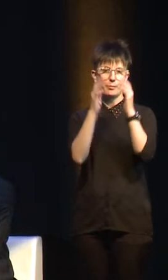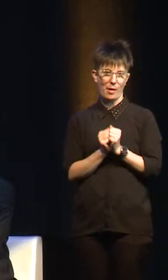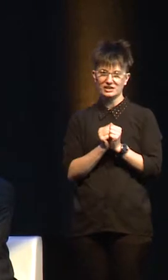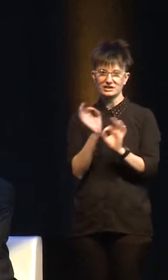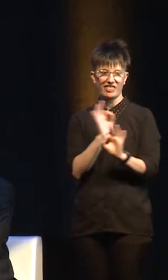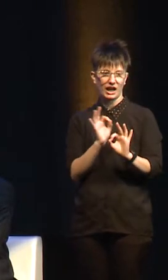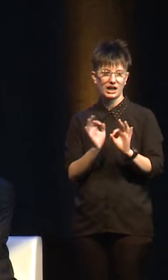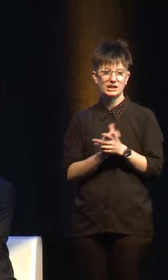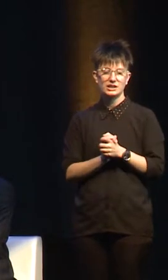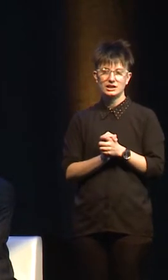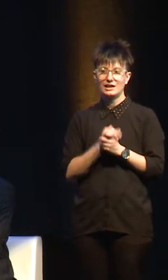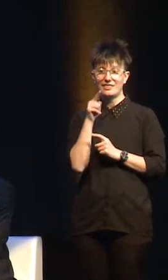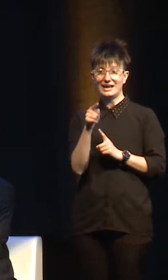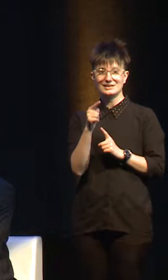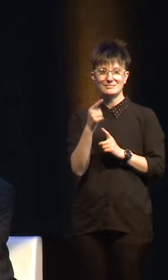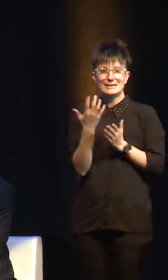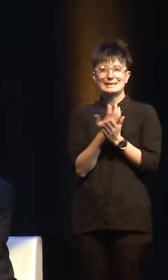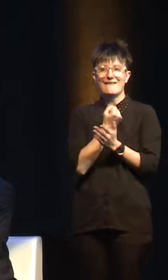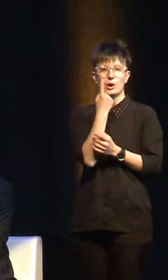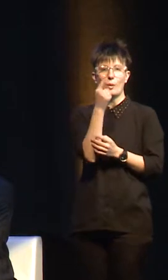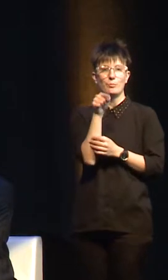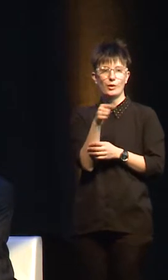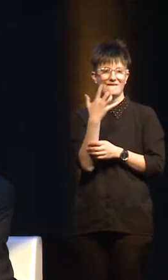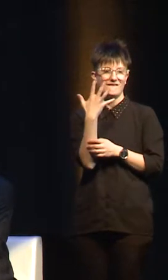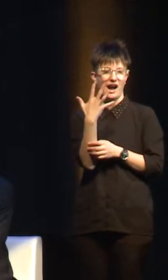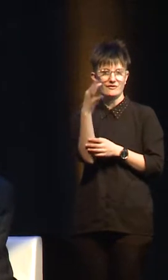staying within one and a half degrees of global warming. So that, and setting that goal, and